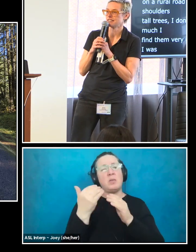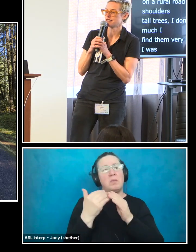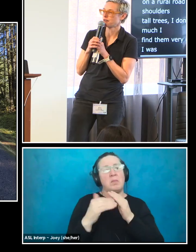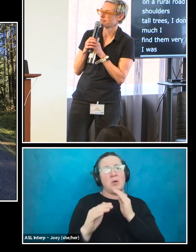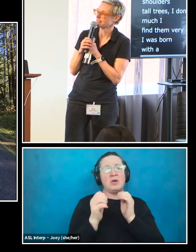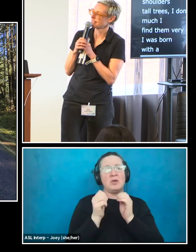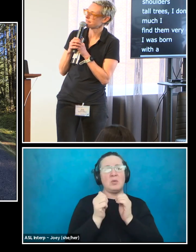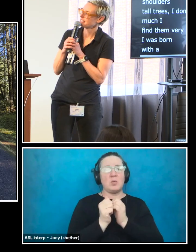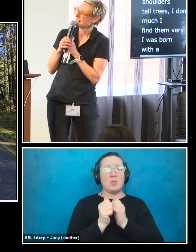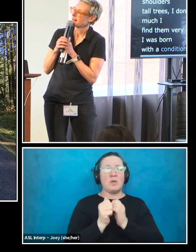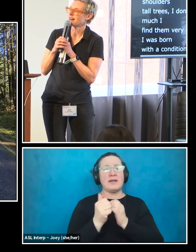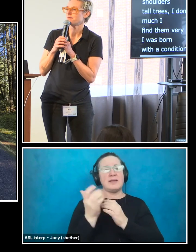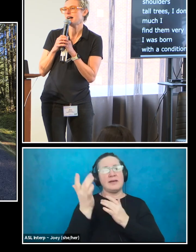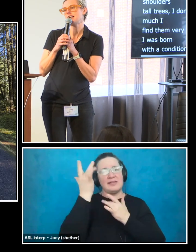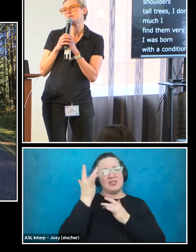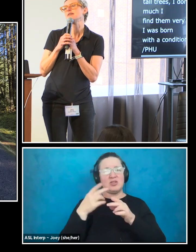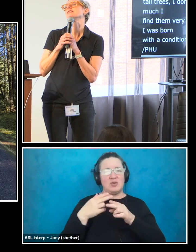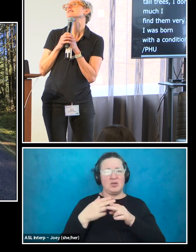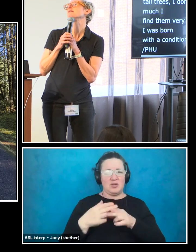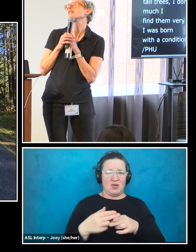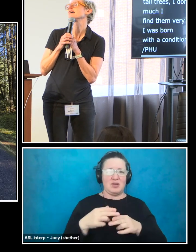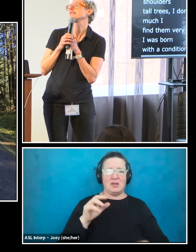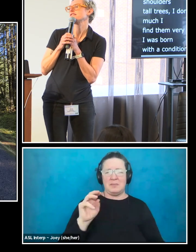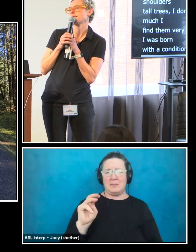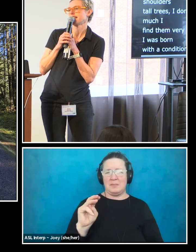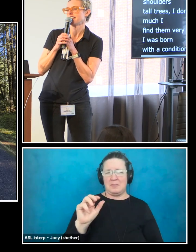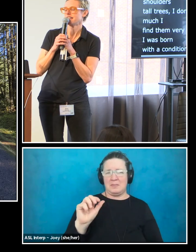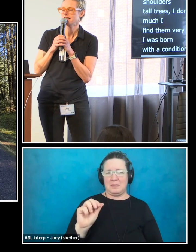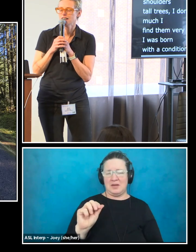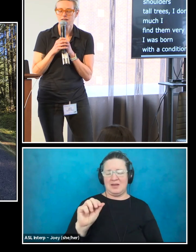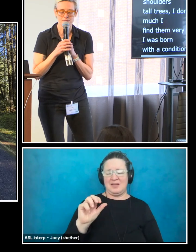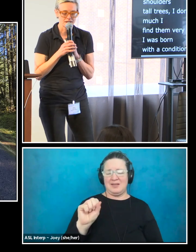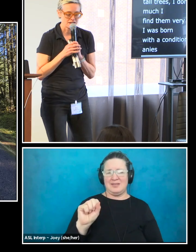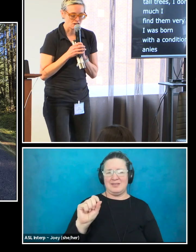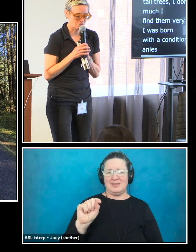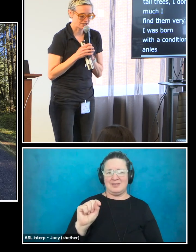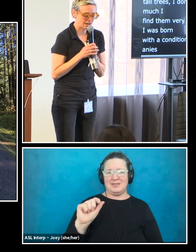see in this photo on the left. Um to be able to see better, I lifted my head. And um over time,